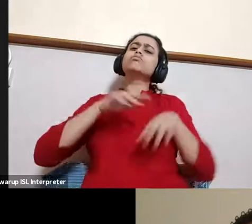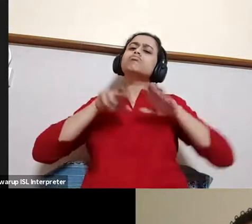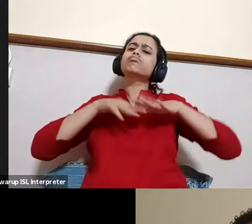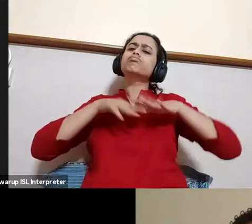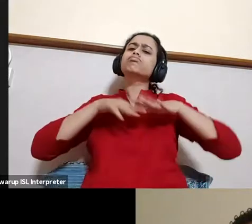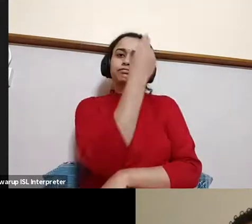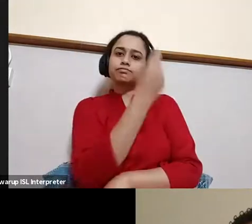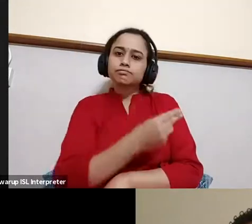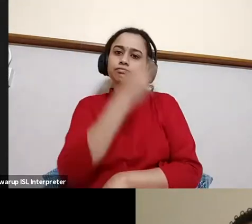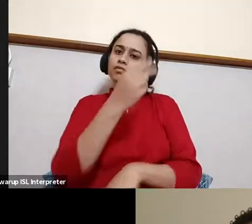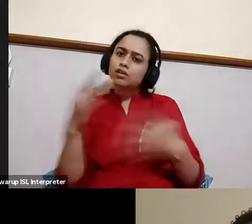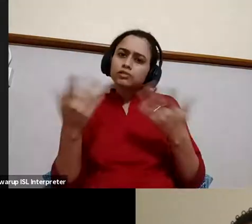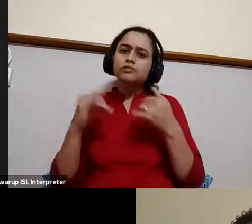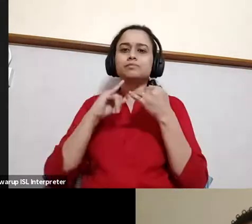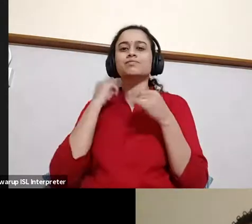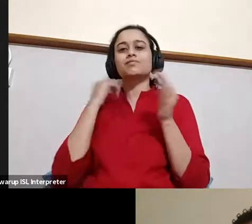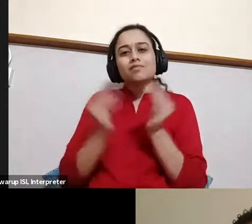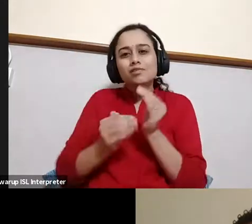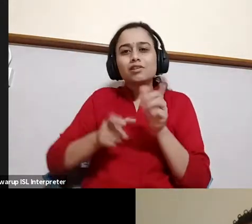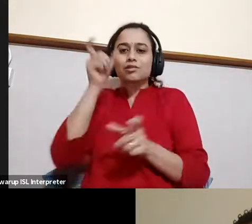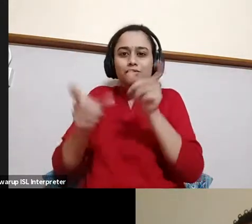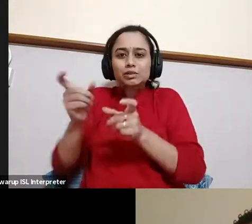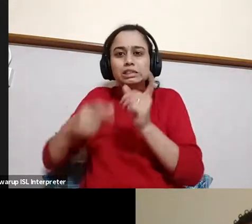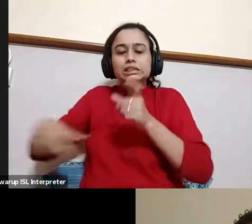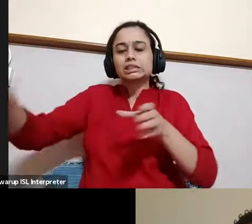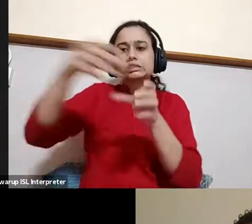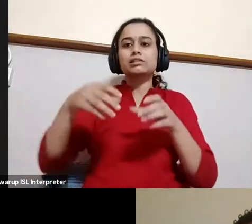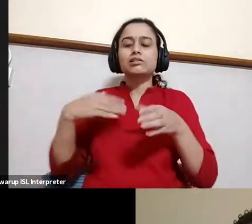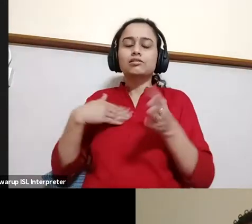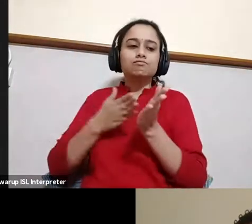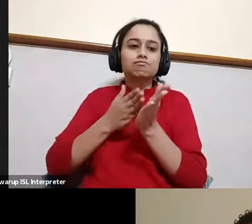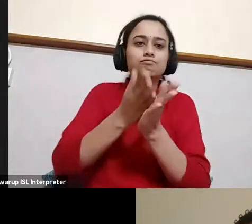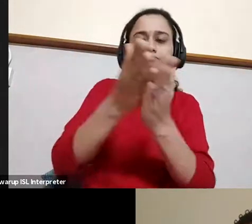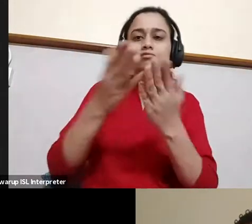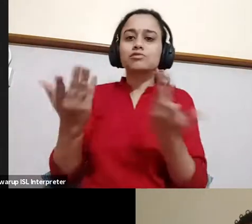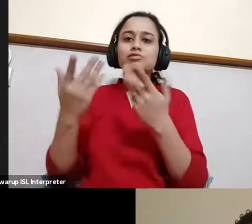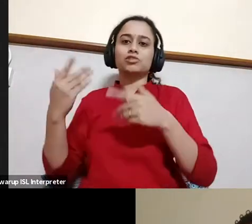classes who kind of found their way into the history books so i think that essay is a really